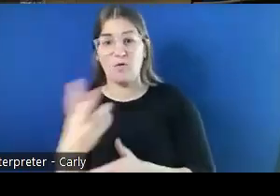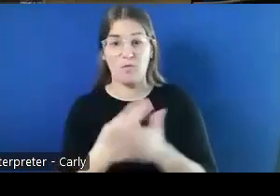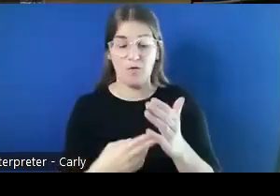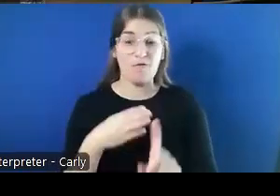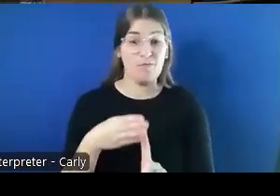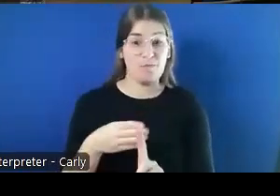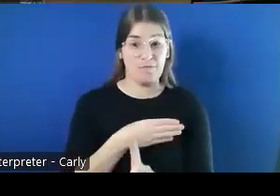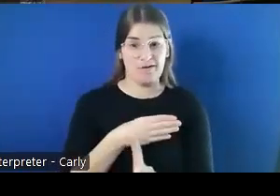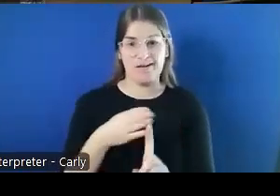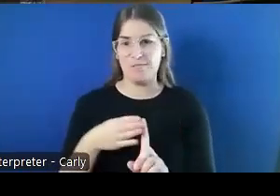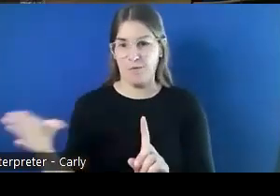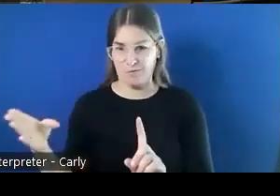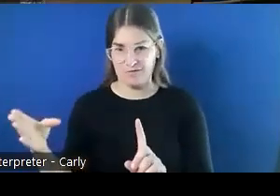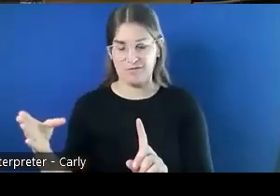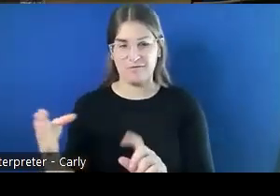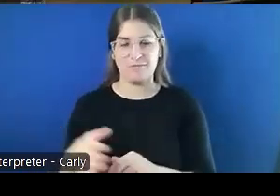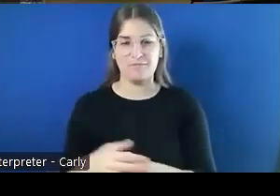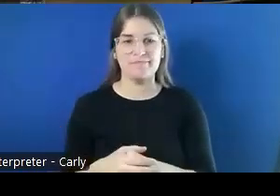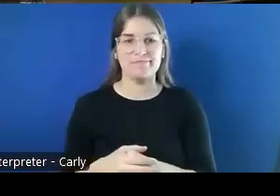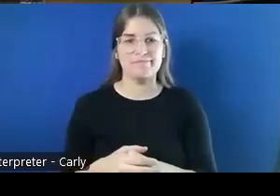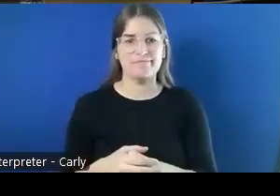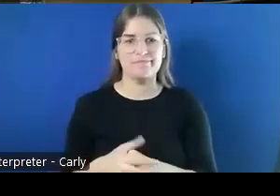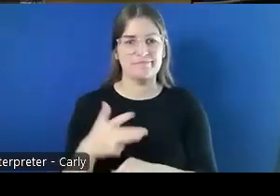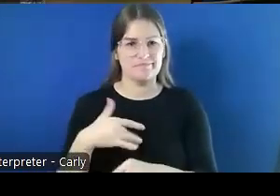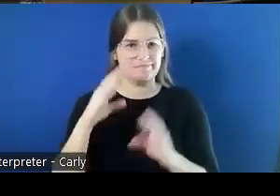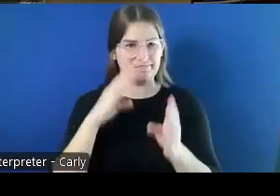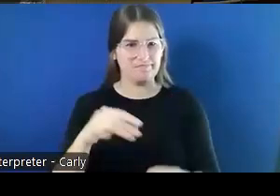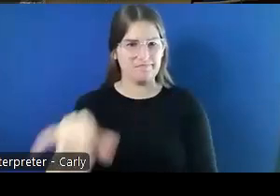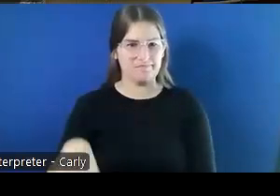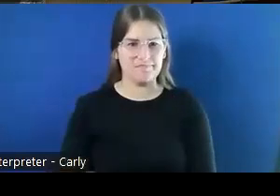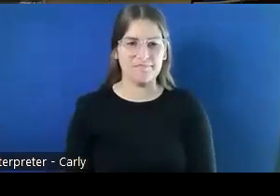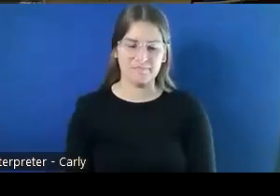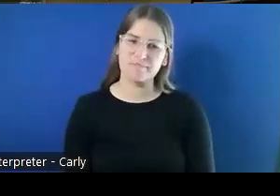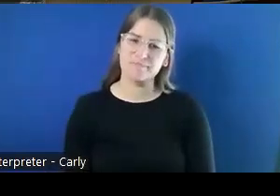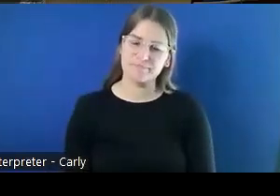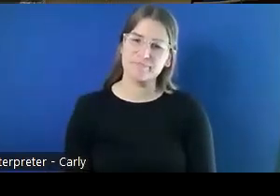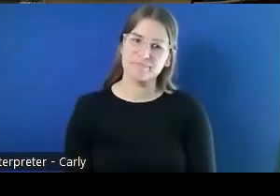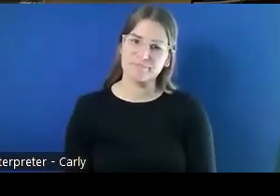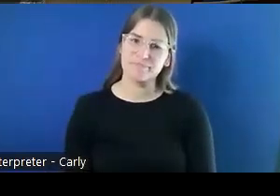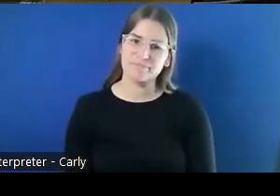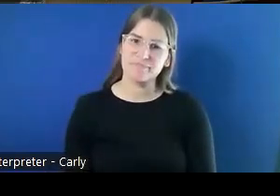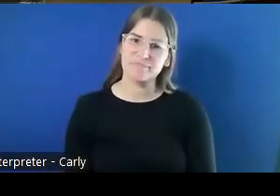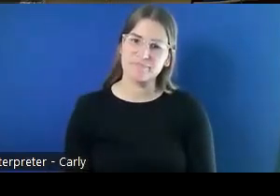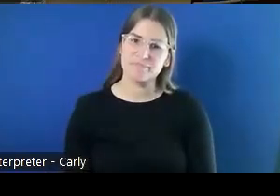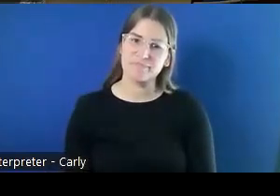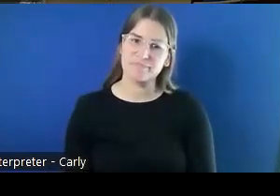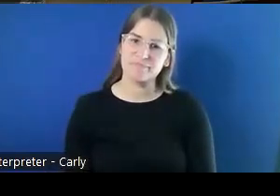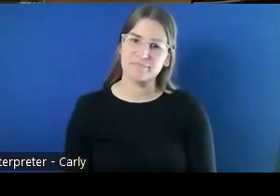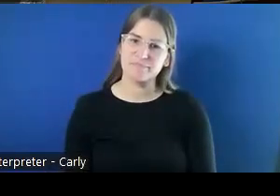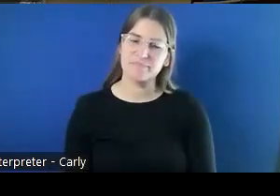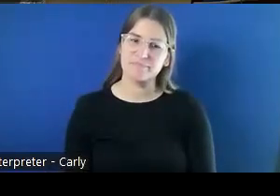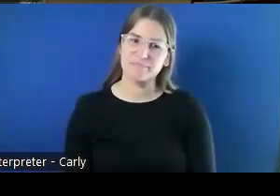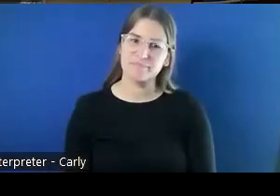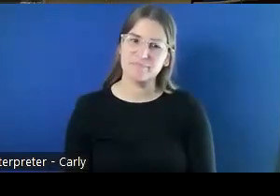um so those are kind of the main relationship focused measures that we used okay thank you I